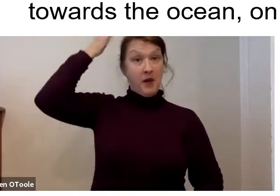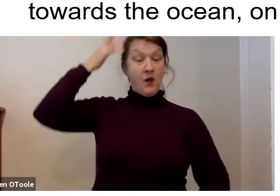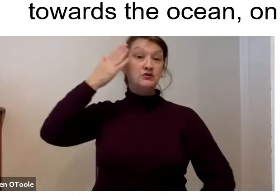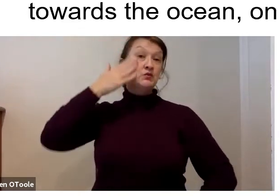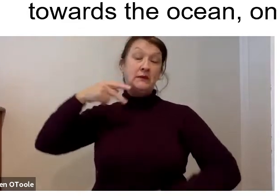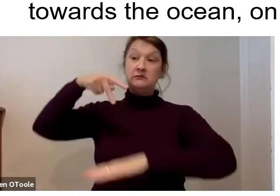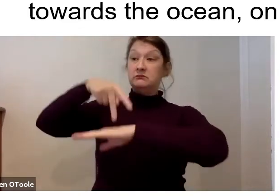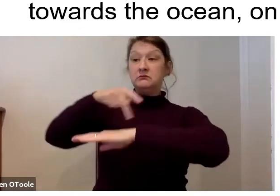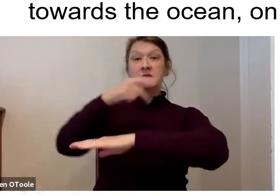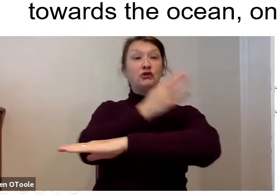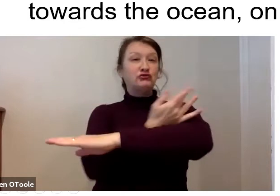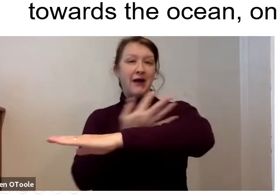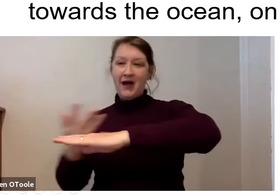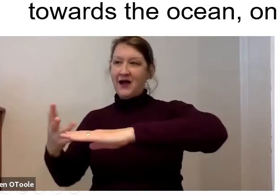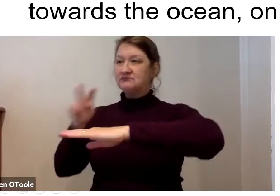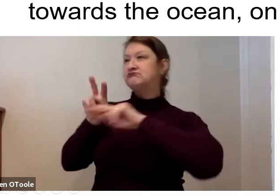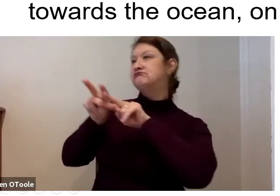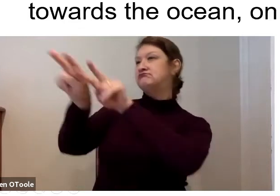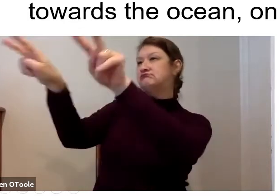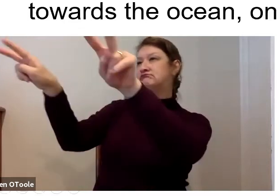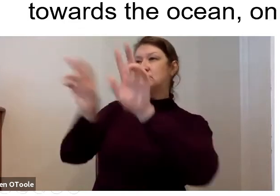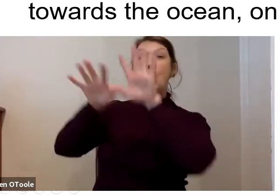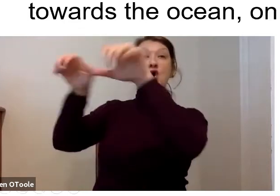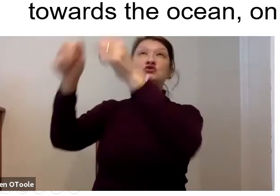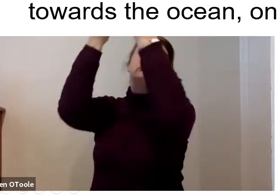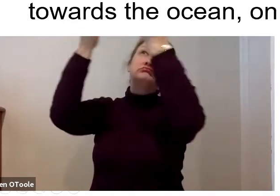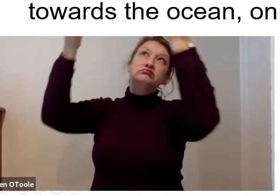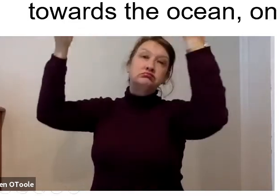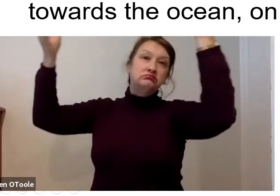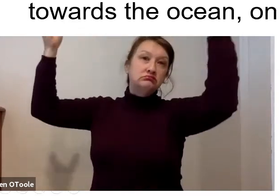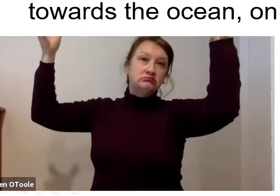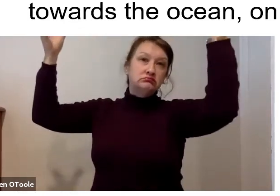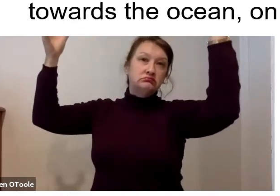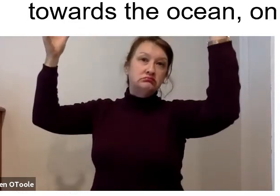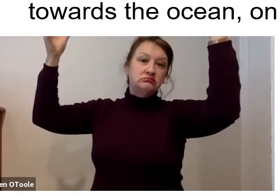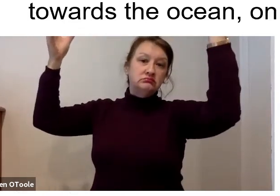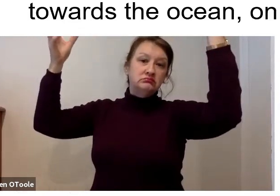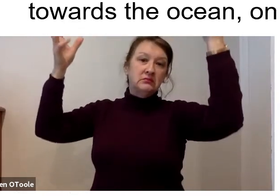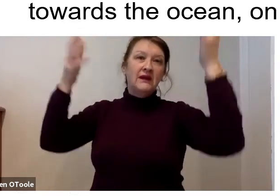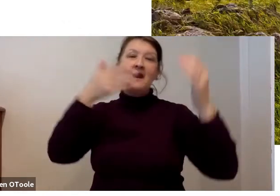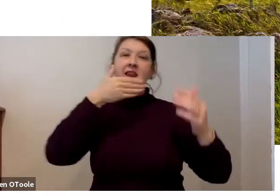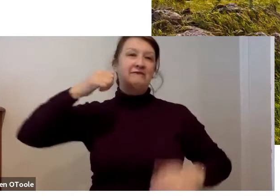hill looking out on a balmy day in Scotland'.